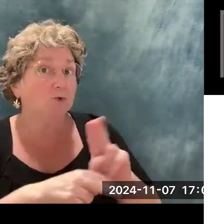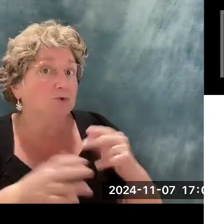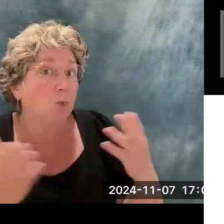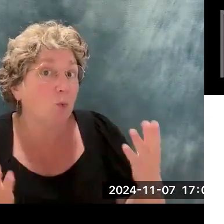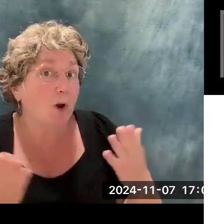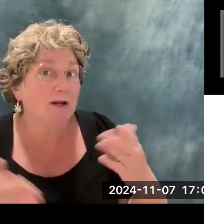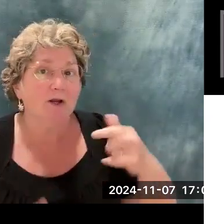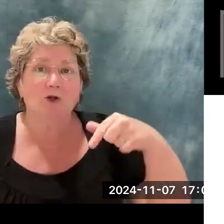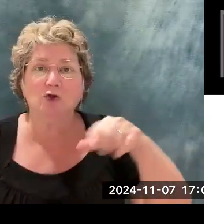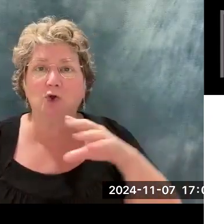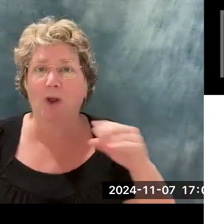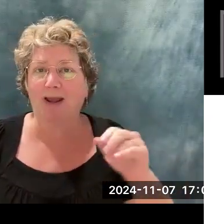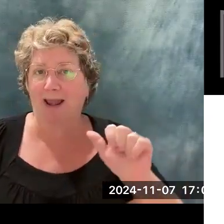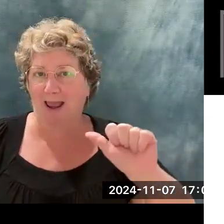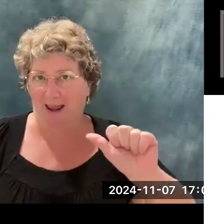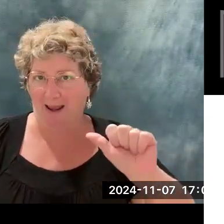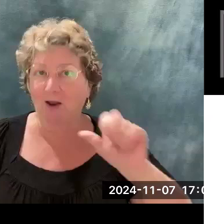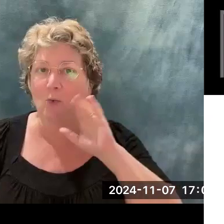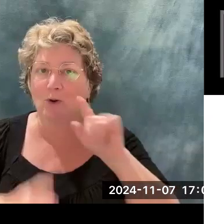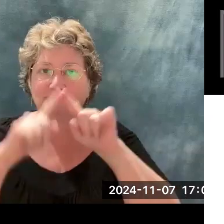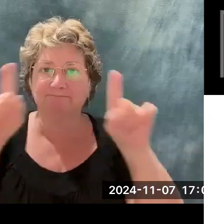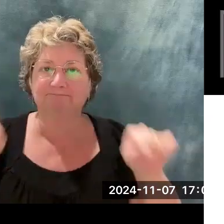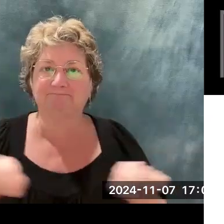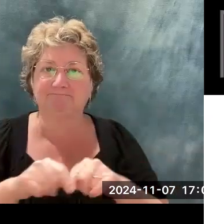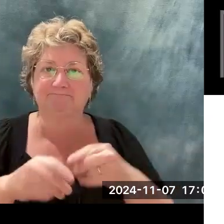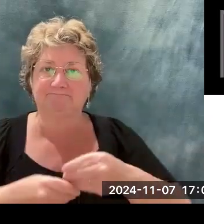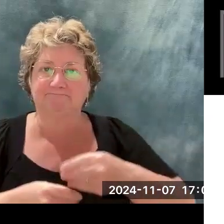You can use it to ask our presenter specific content related questions.